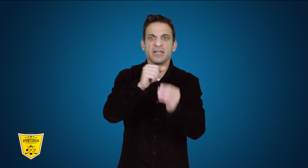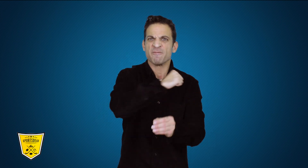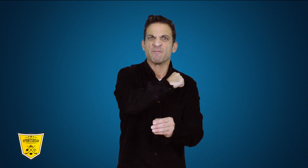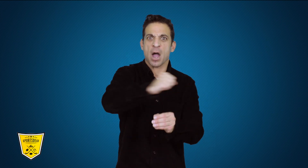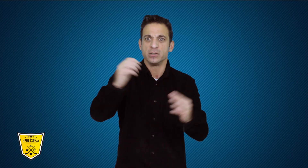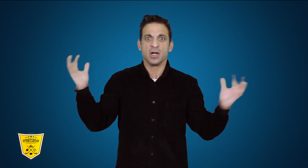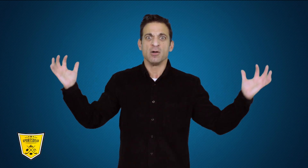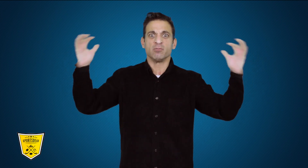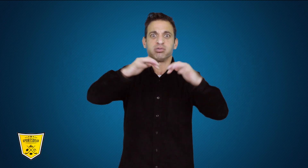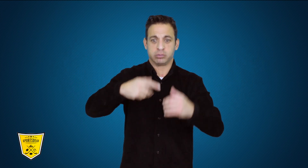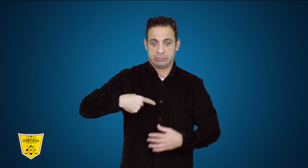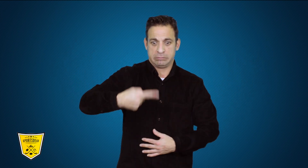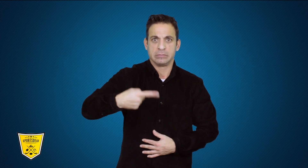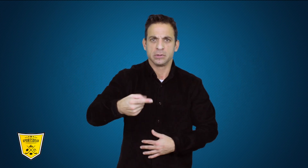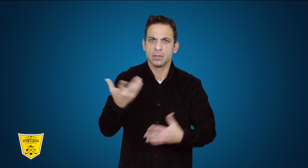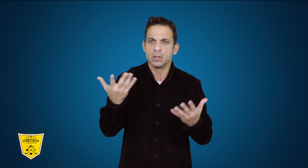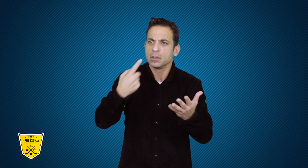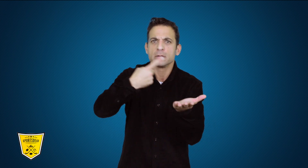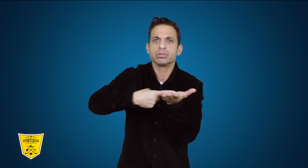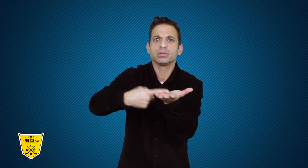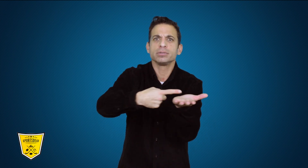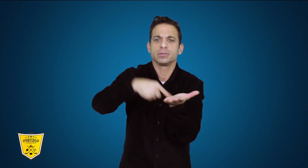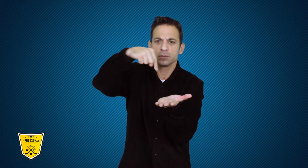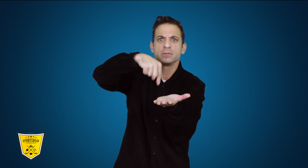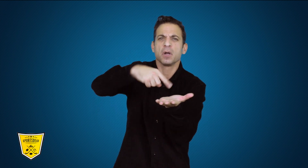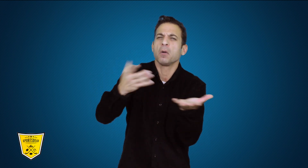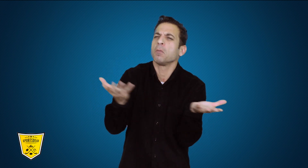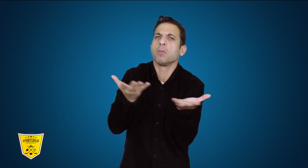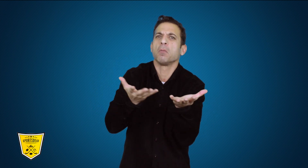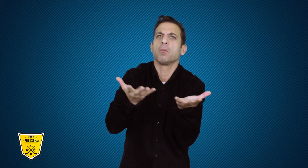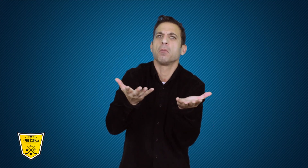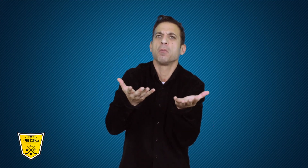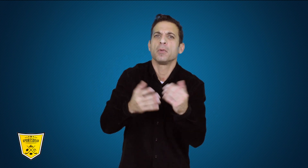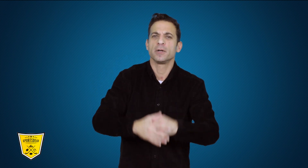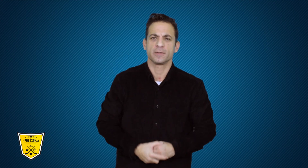discussed at the Extraordinary Congress.